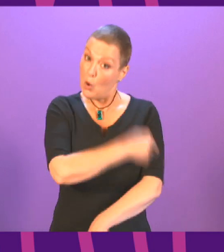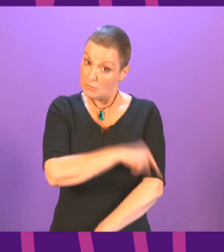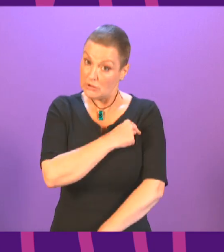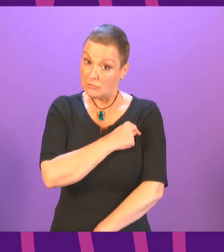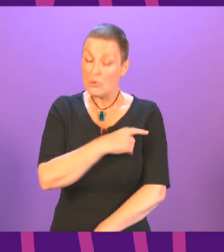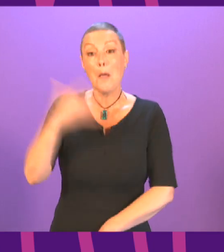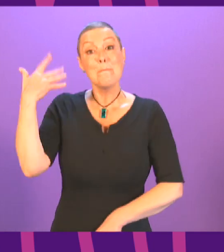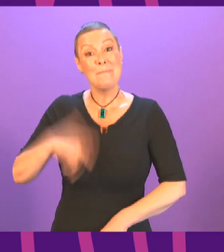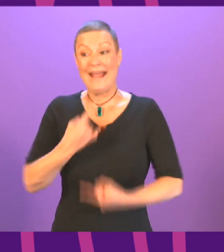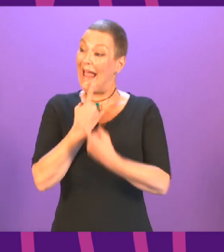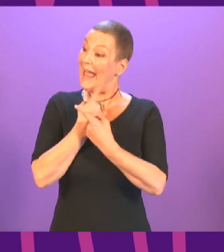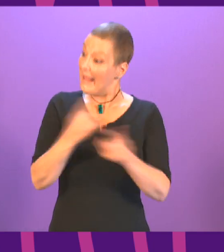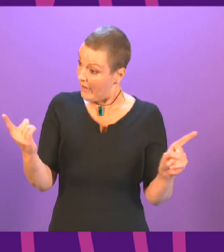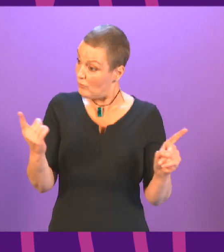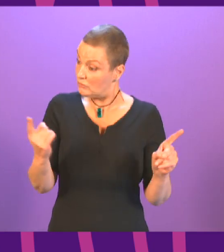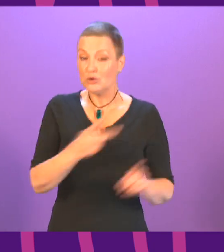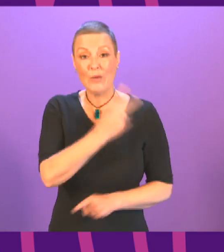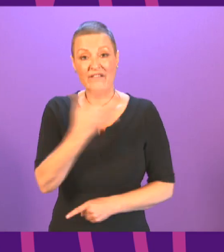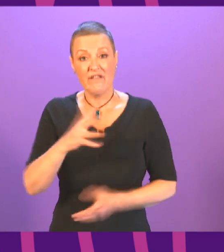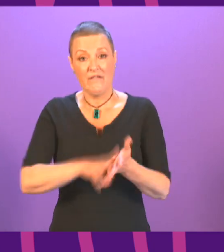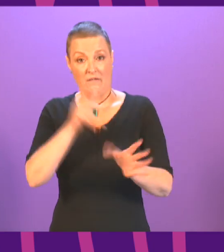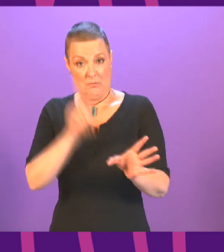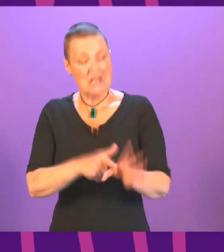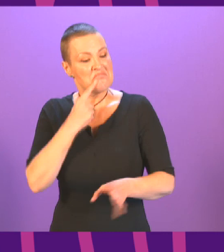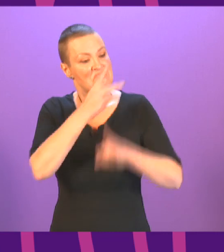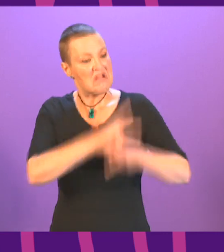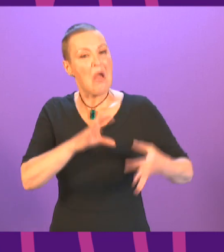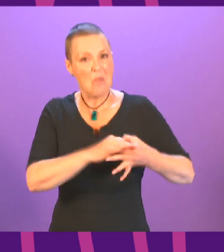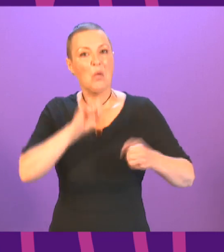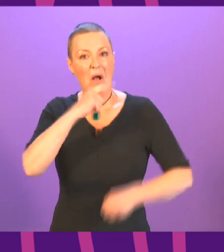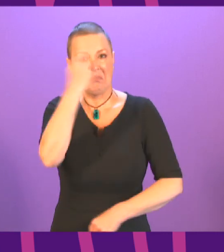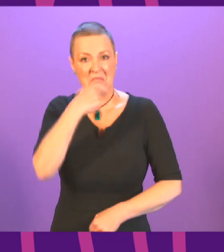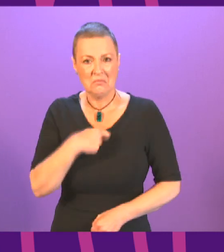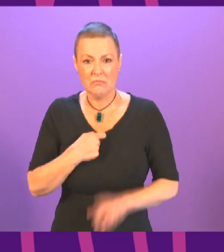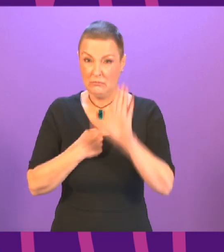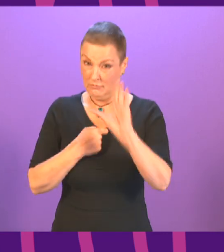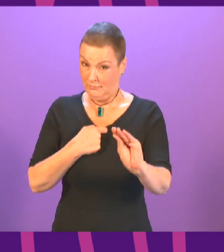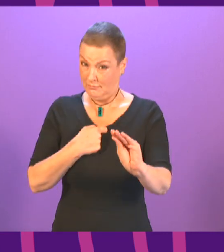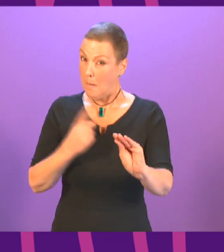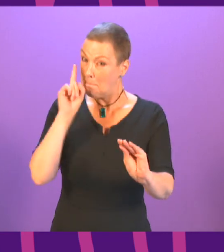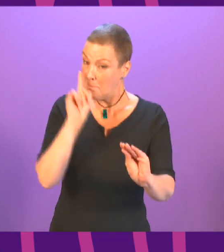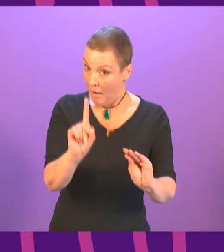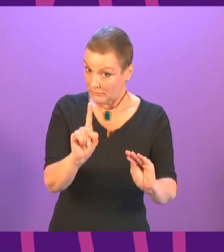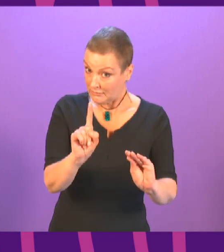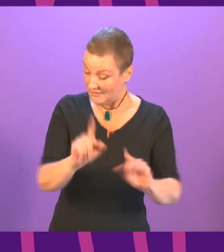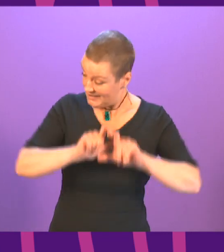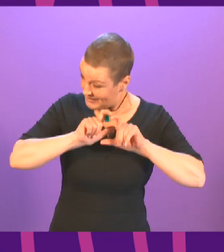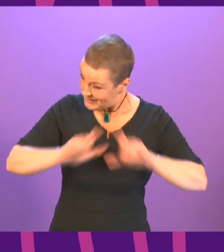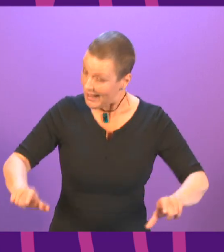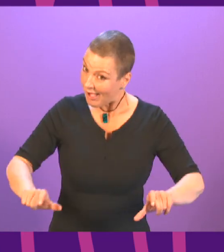was announced on 25 May. It is now 5 November, and someone could still be working in a Scottish